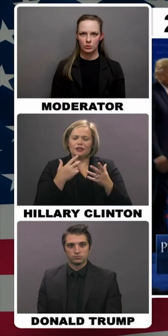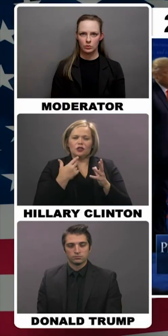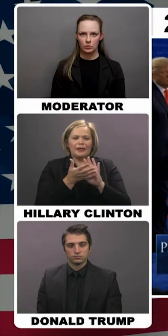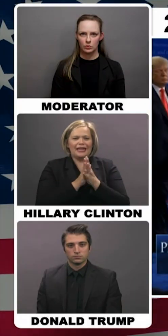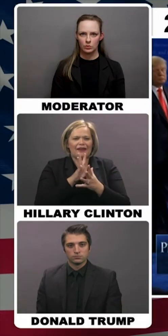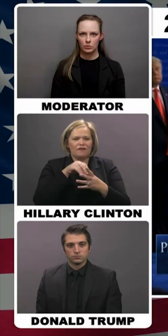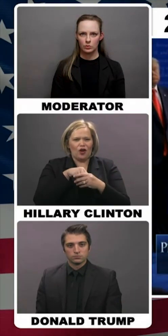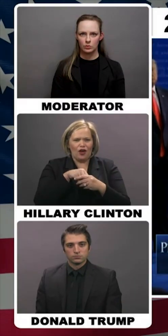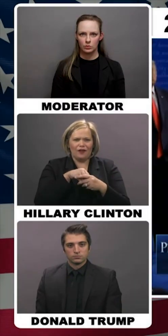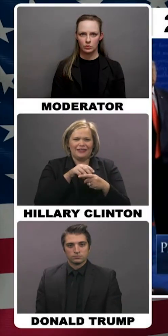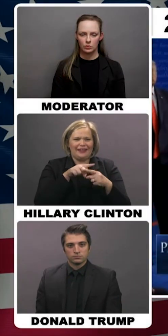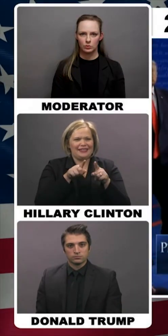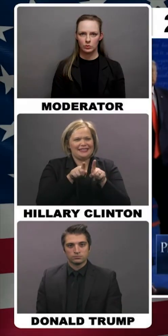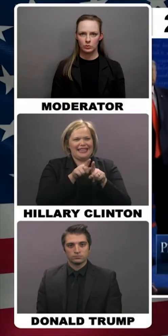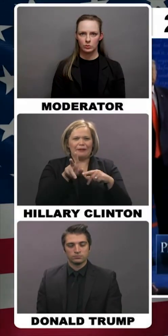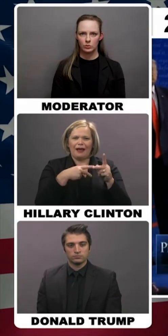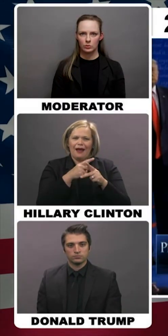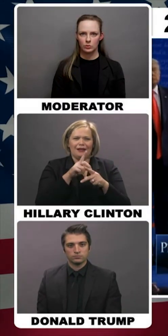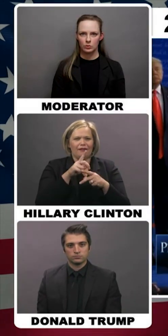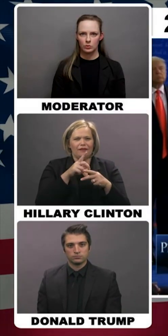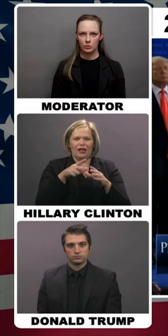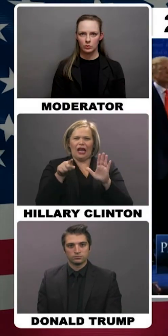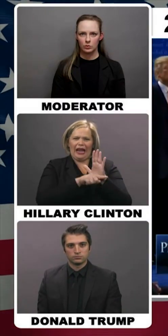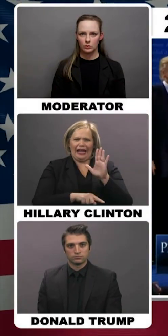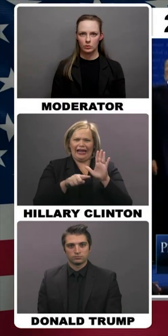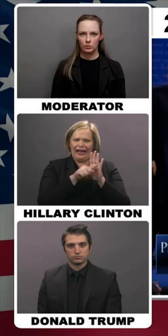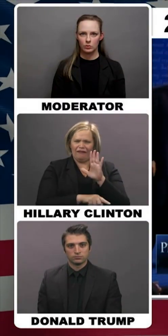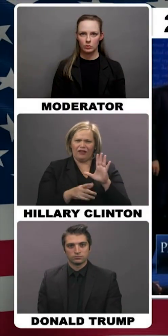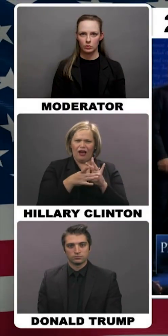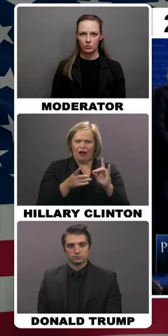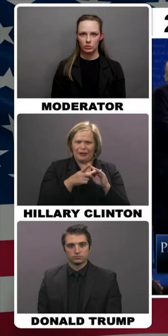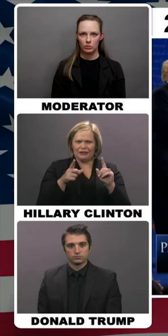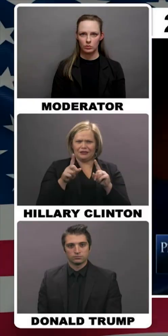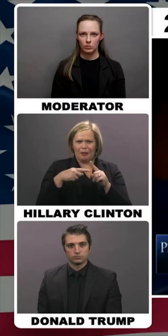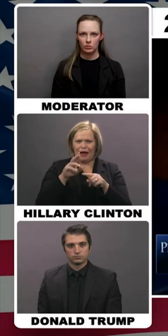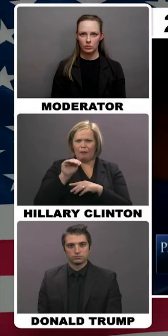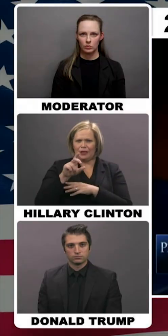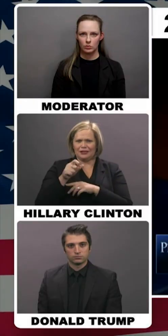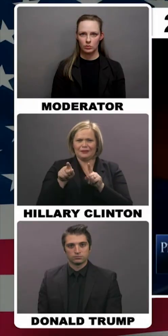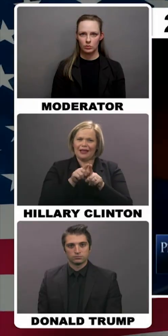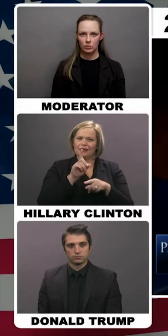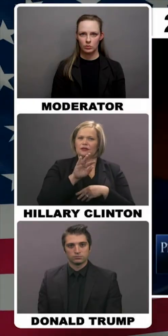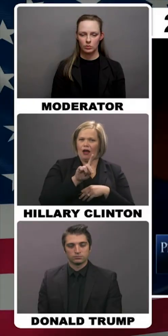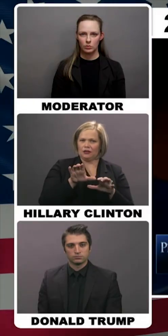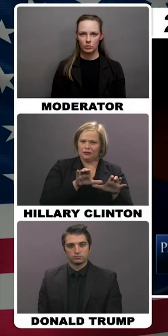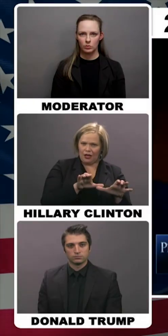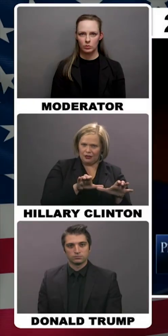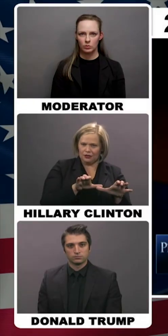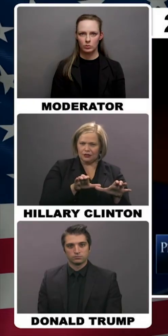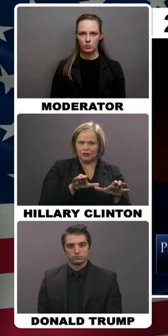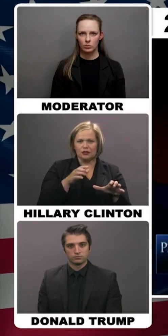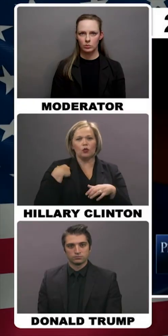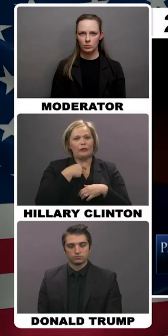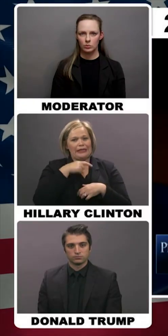of demagogic rhetoric that Donald has about Muslims. We need American Muslims to be part of our eyes